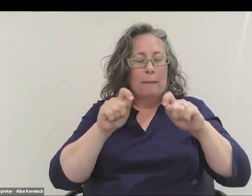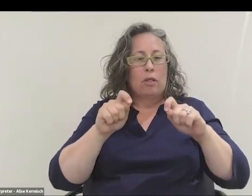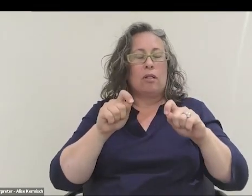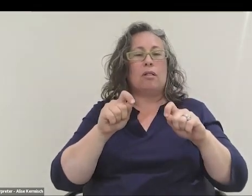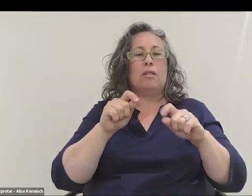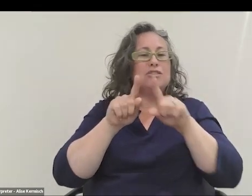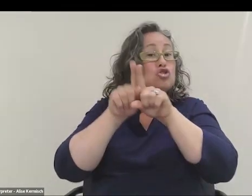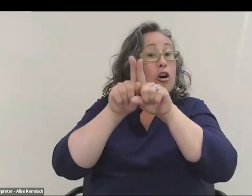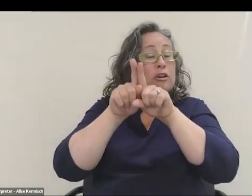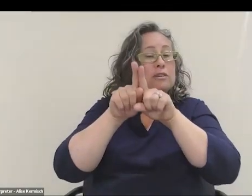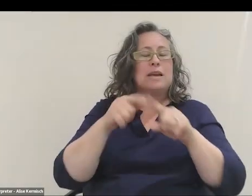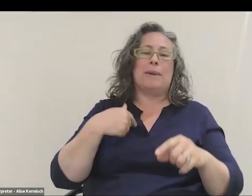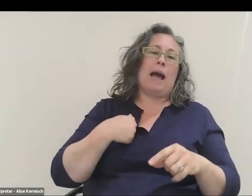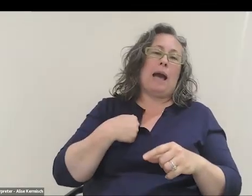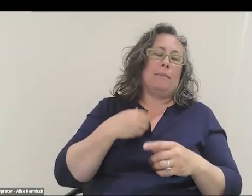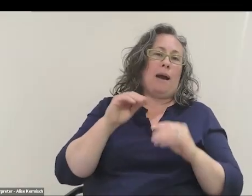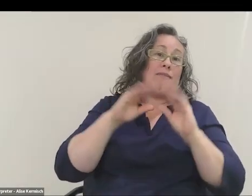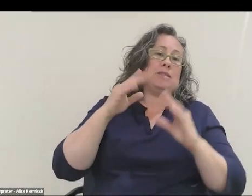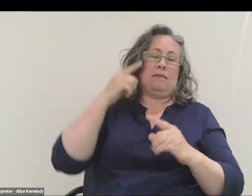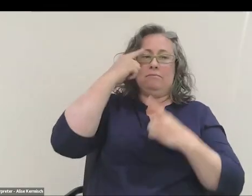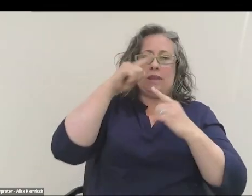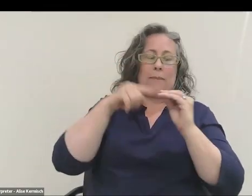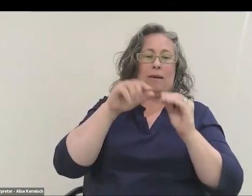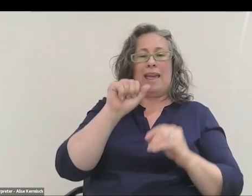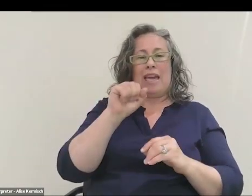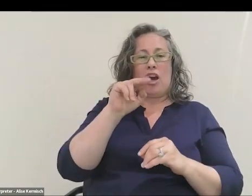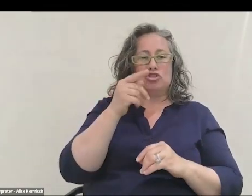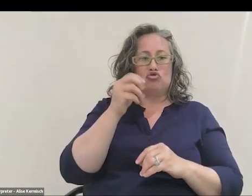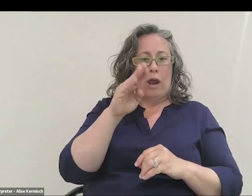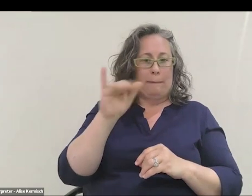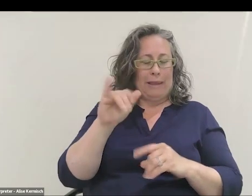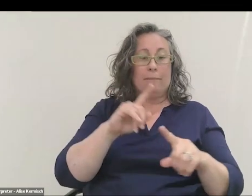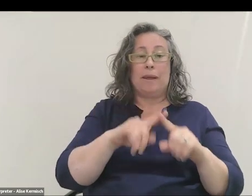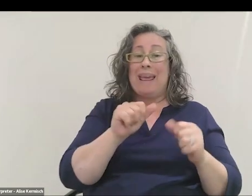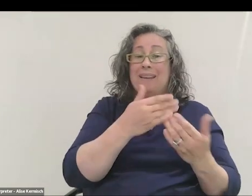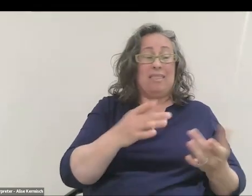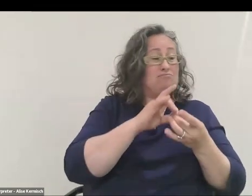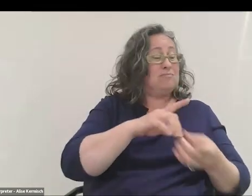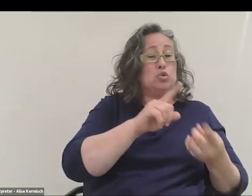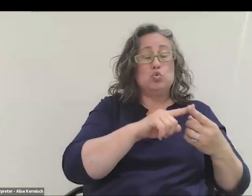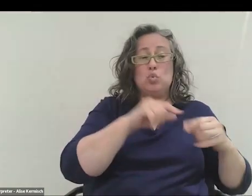but I think it could be used with anything science related that has any light phenomena.